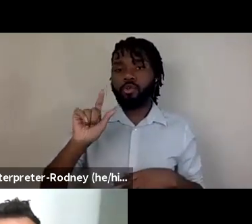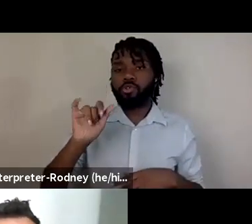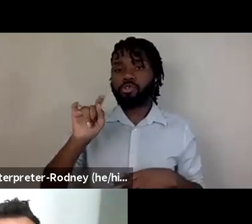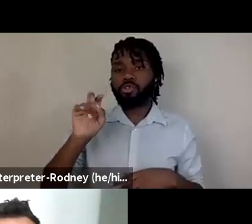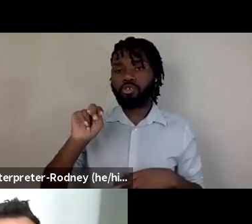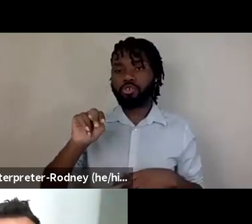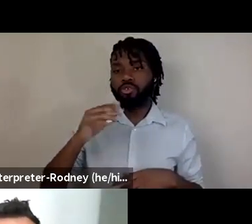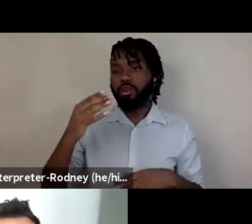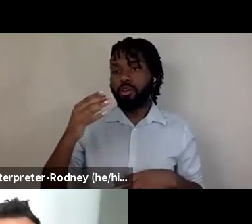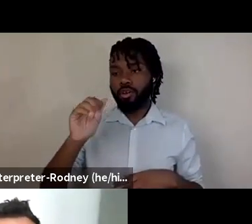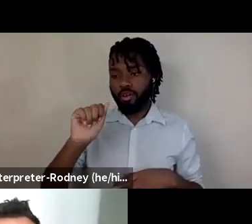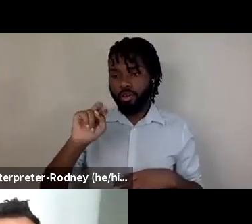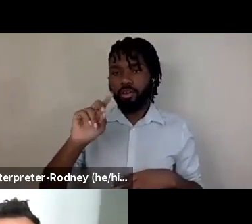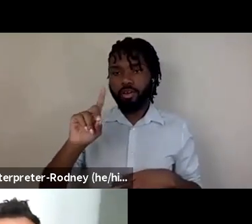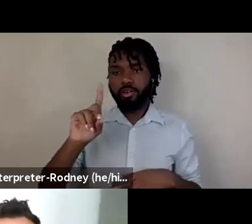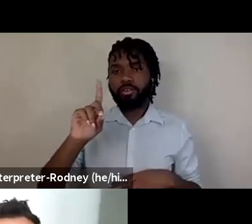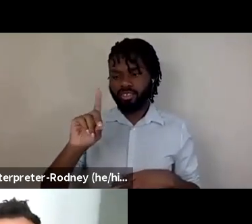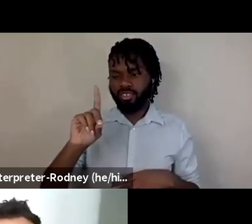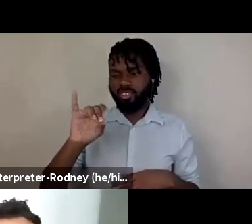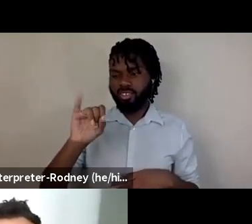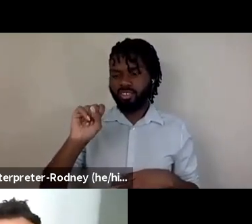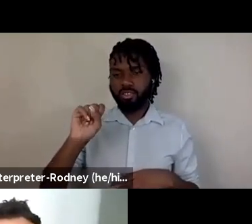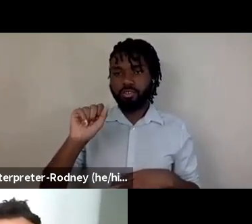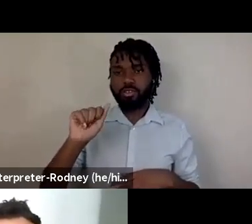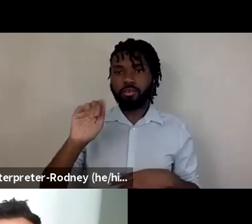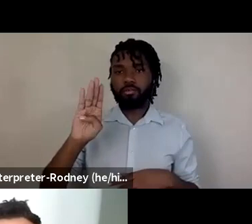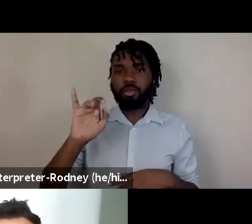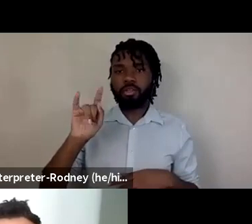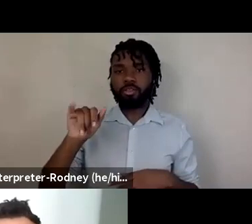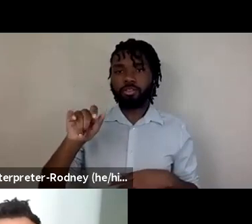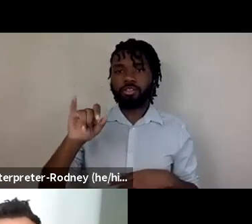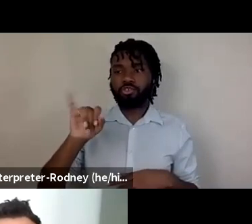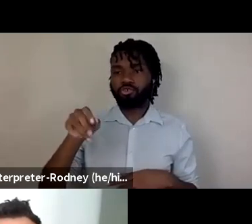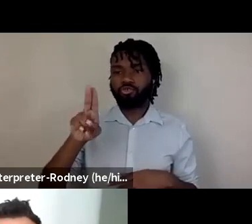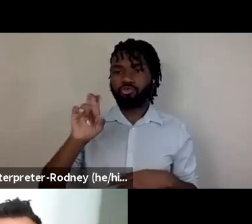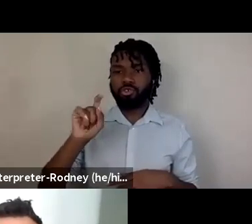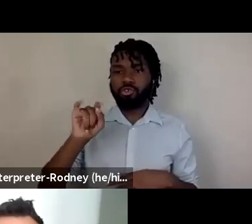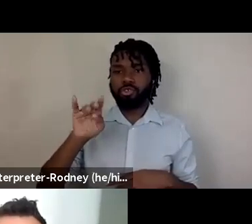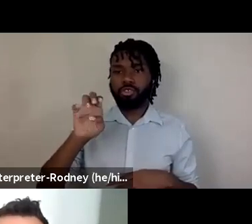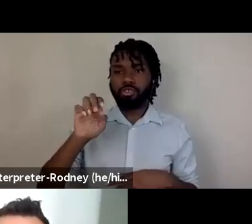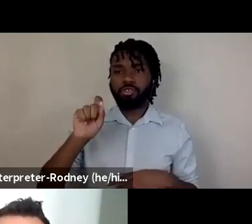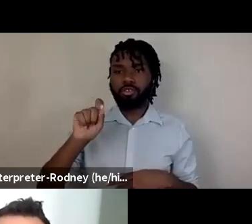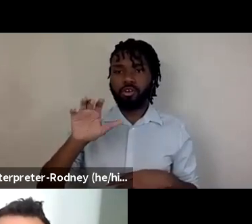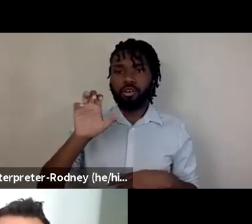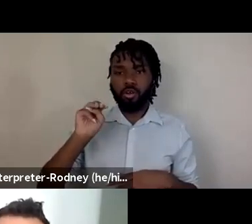I am thrilled to be hosting this panel. I have been involved in disability justice